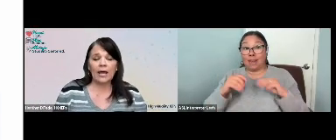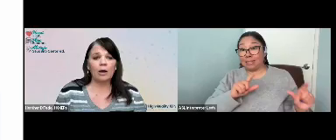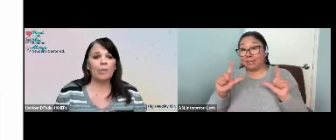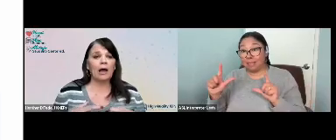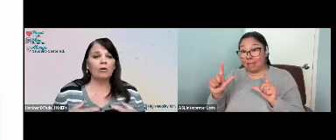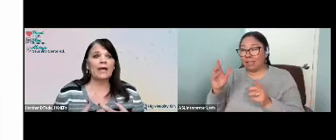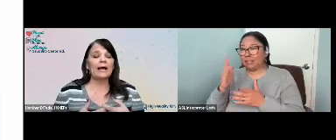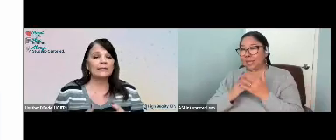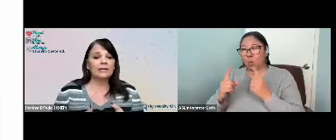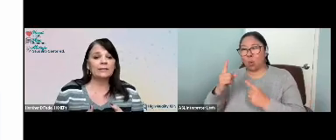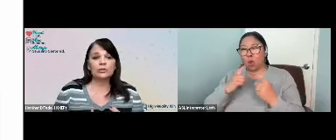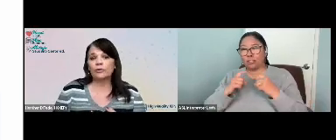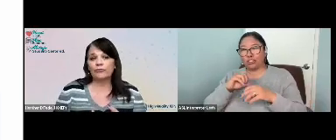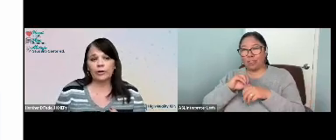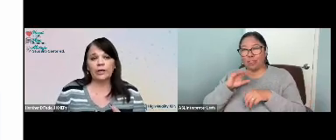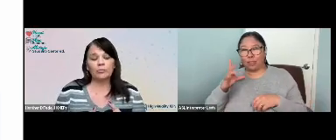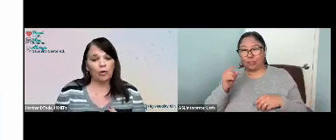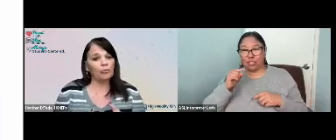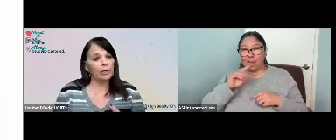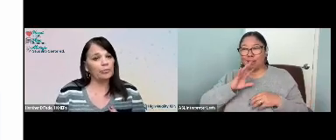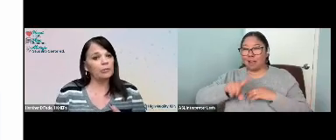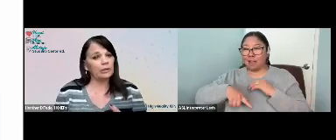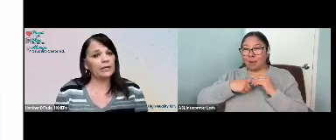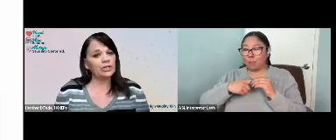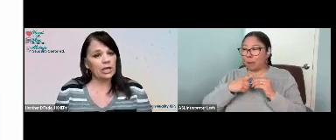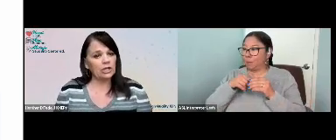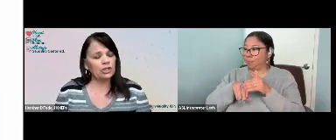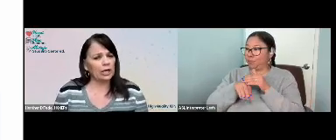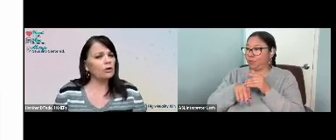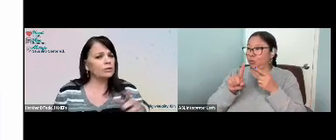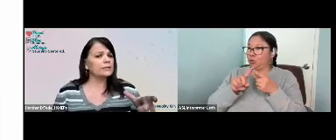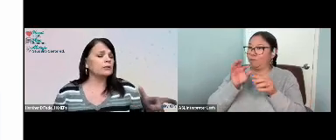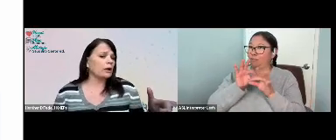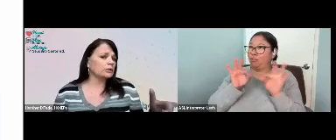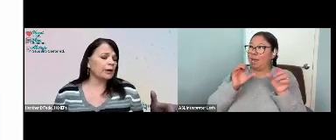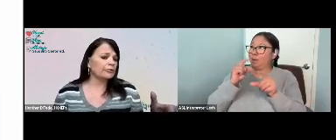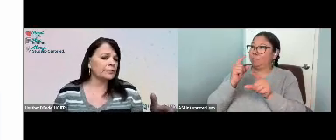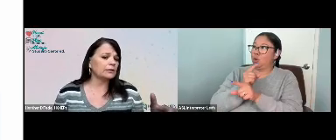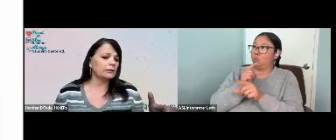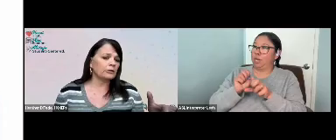the chat about access to a free and appropriate public education. And Kristin talked about this